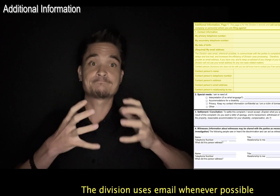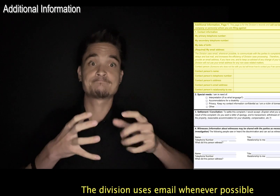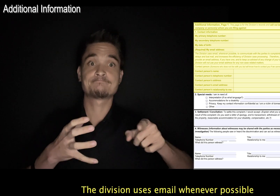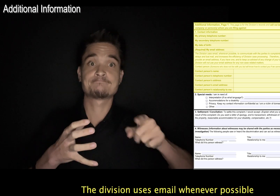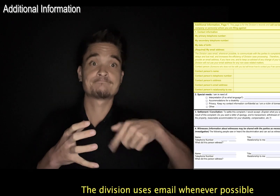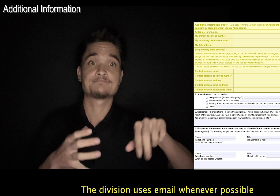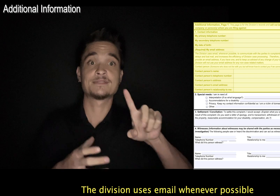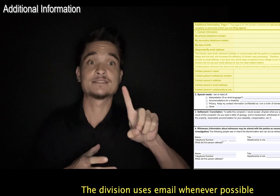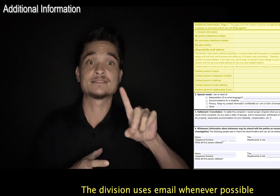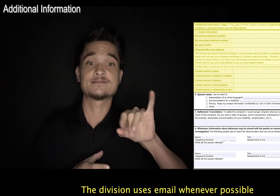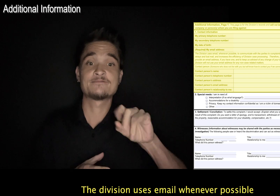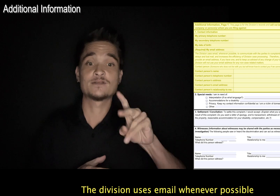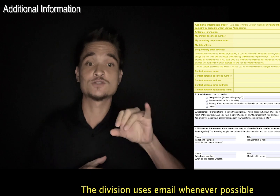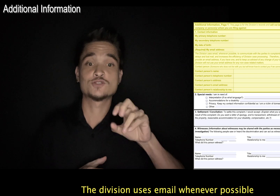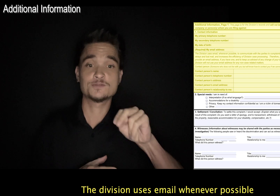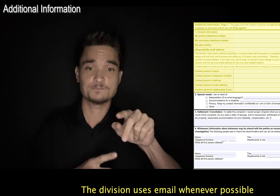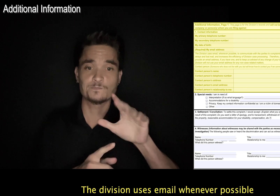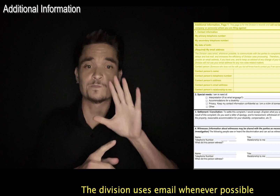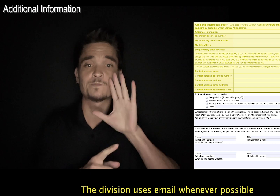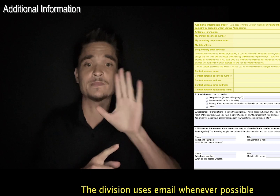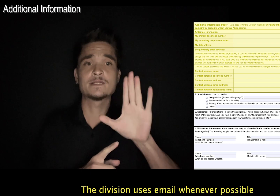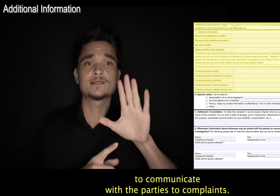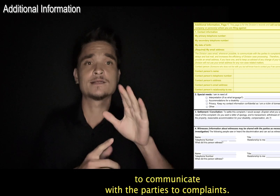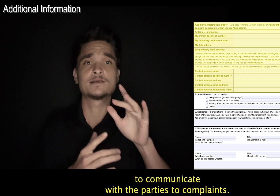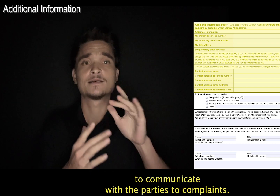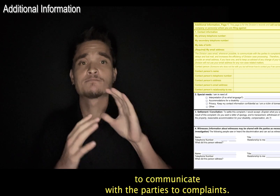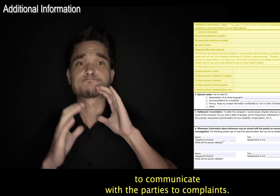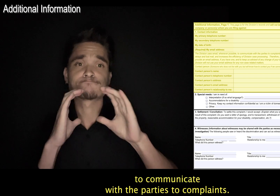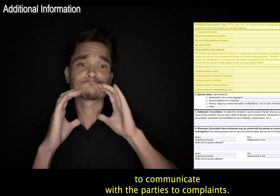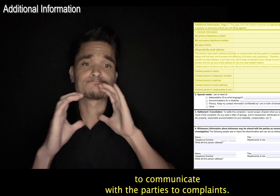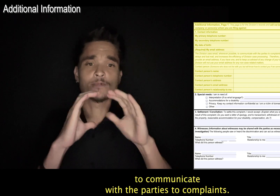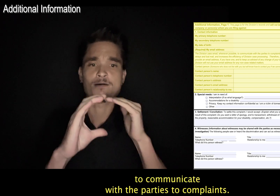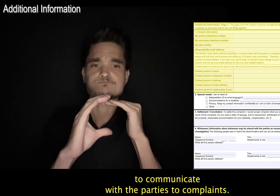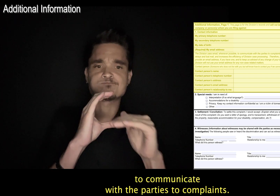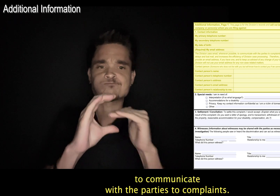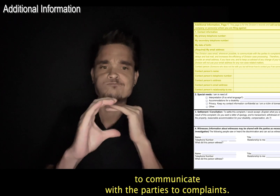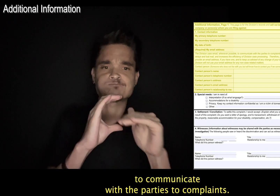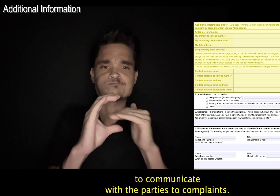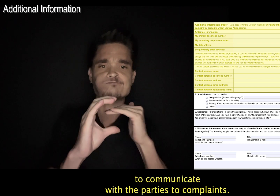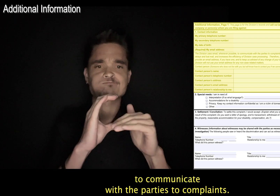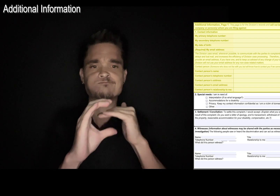The division uses email whenever possible to communicate with the parties to complaints.